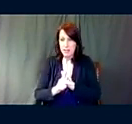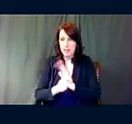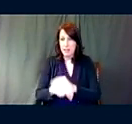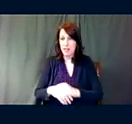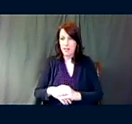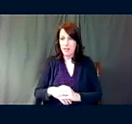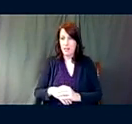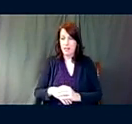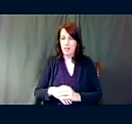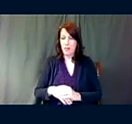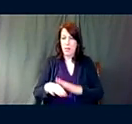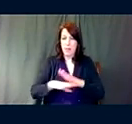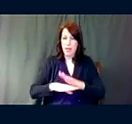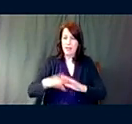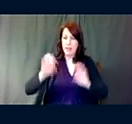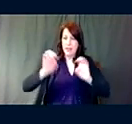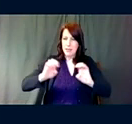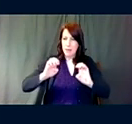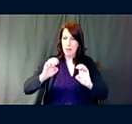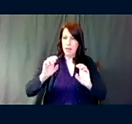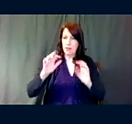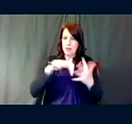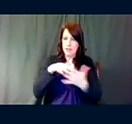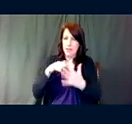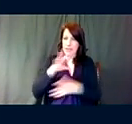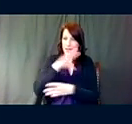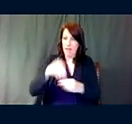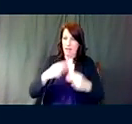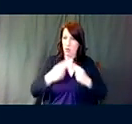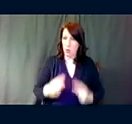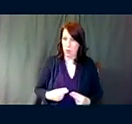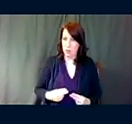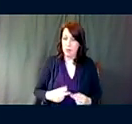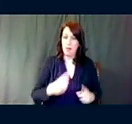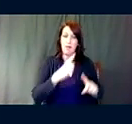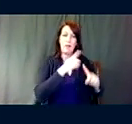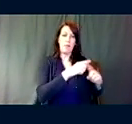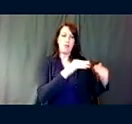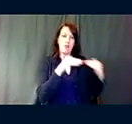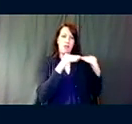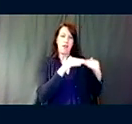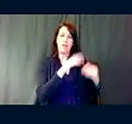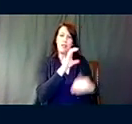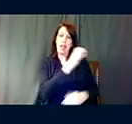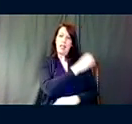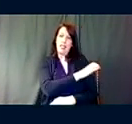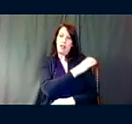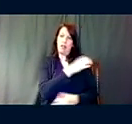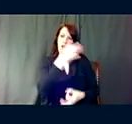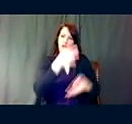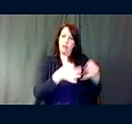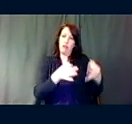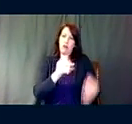OFFICE OF SCIENCE POLICY ON BASIC EXPERIMENTAL STUDIES INVOLVING HUMANS AS WELL AS WITH OUR COLLEAGUES AT